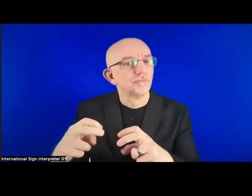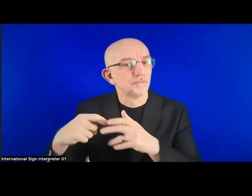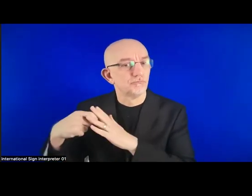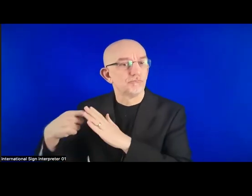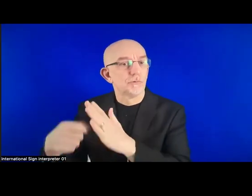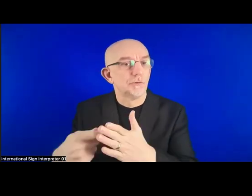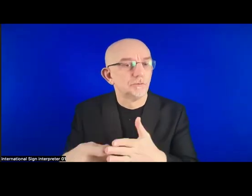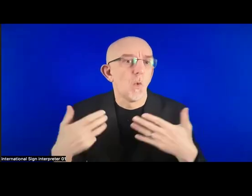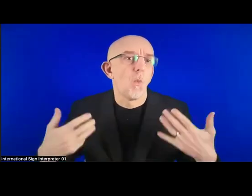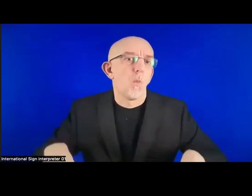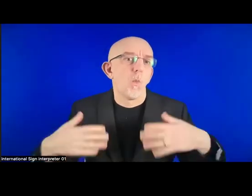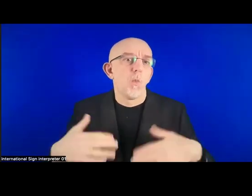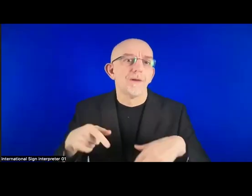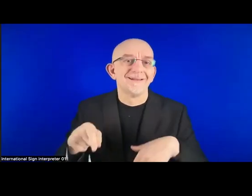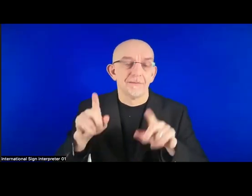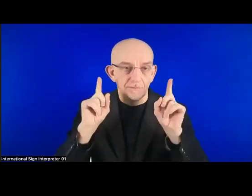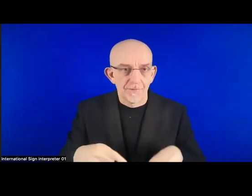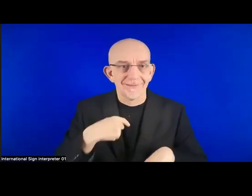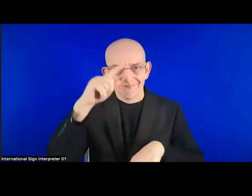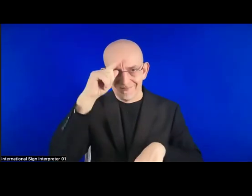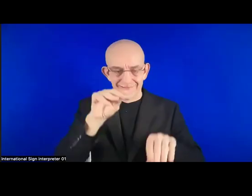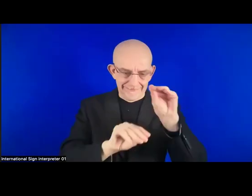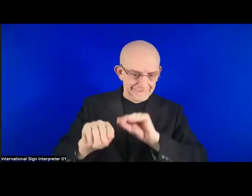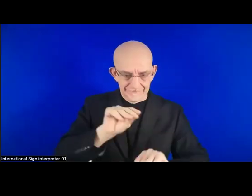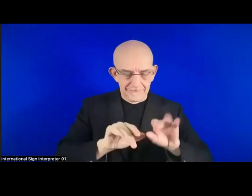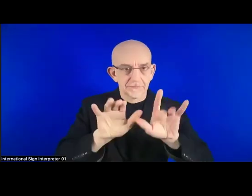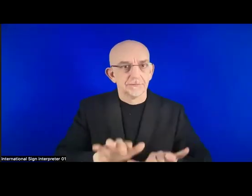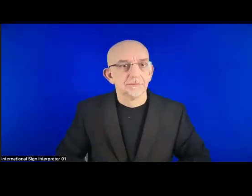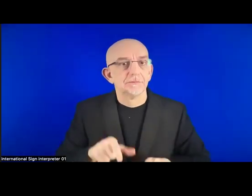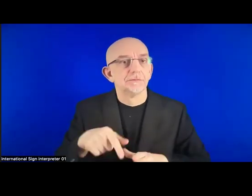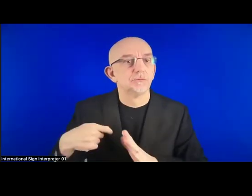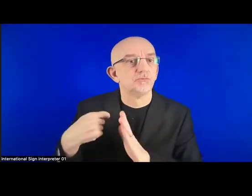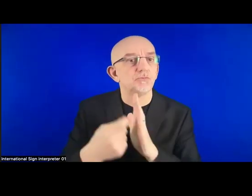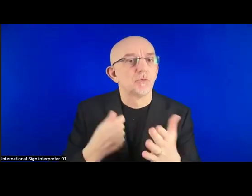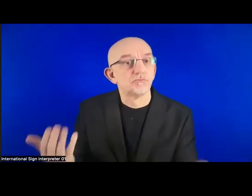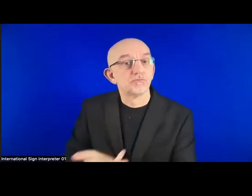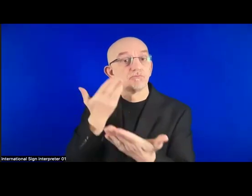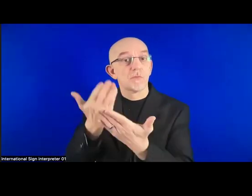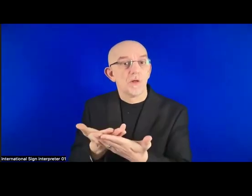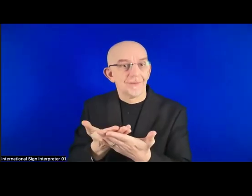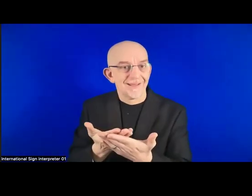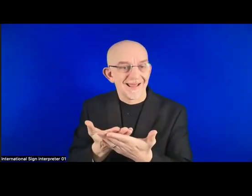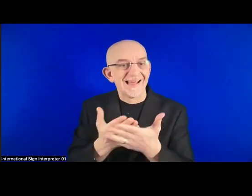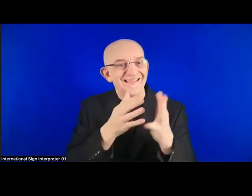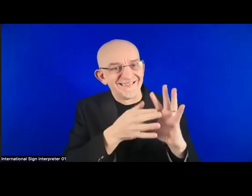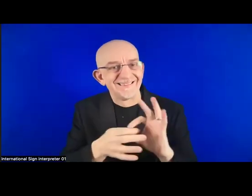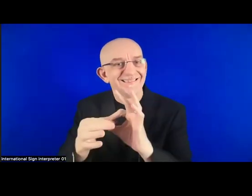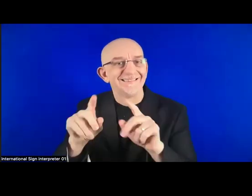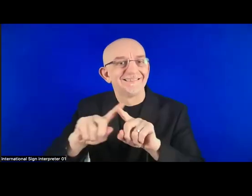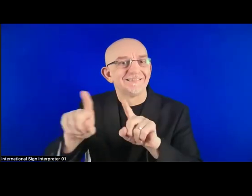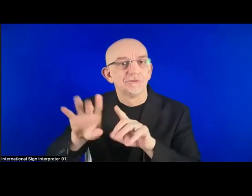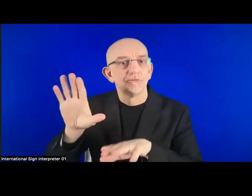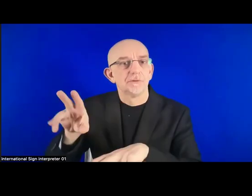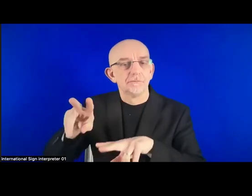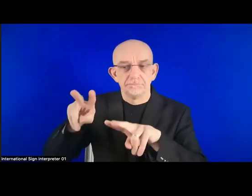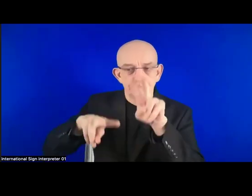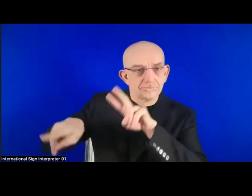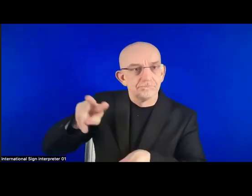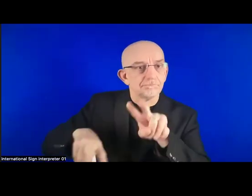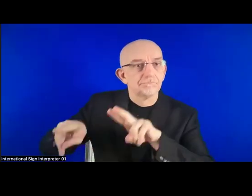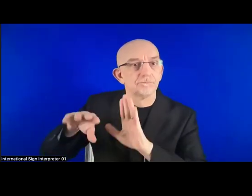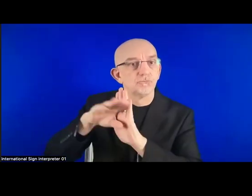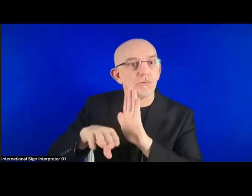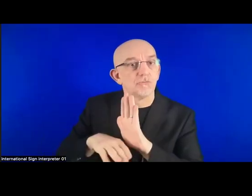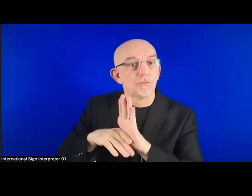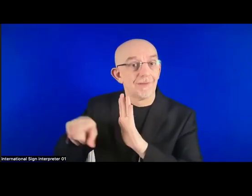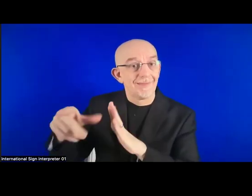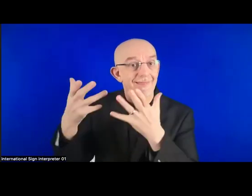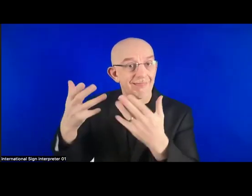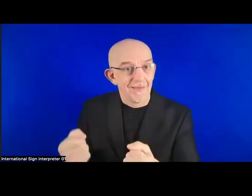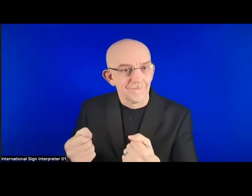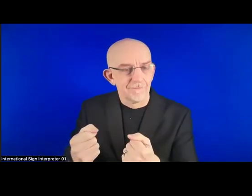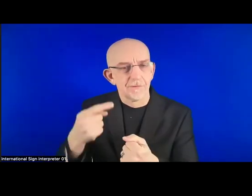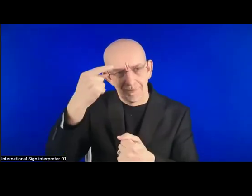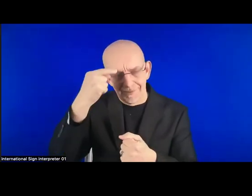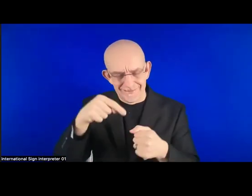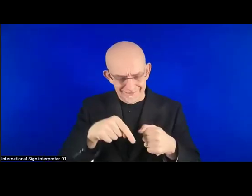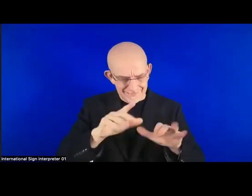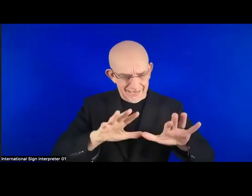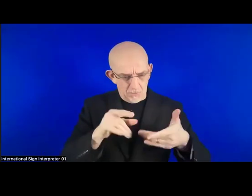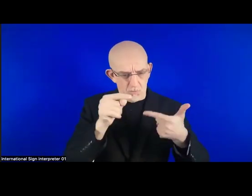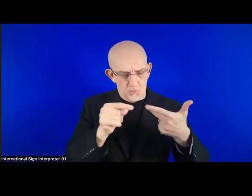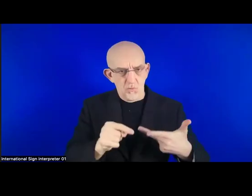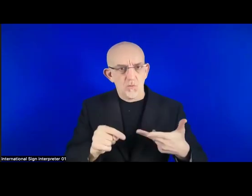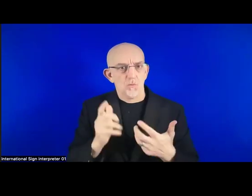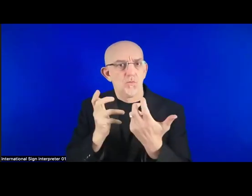criteria, and try to justify how you are reaching each one. It was also useful for